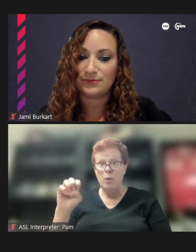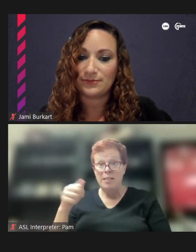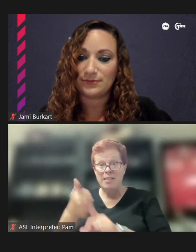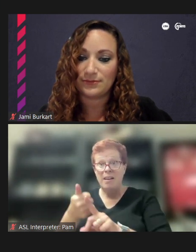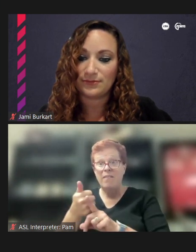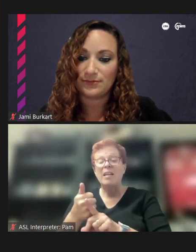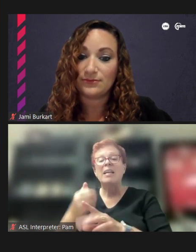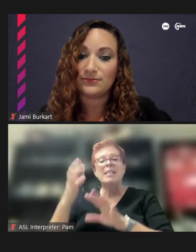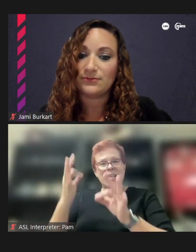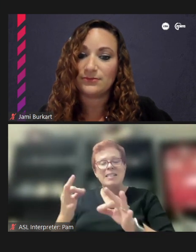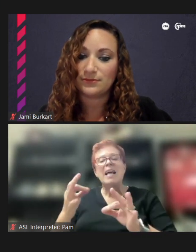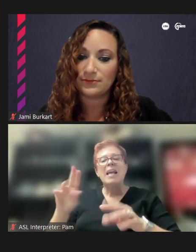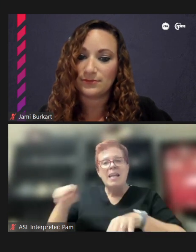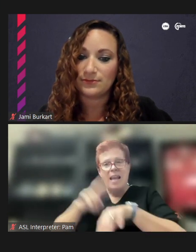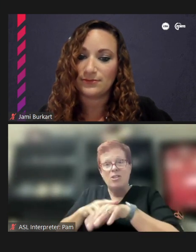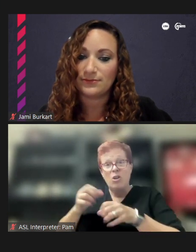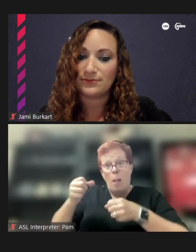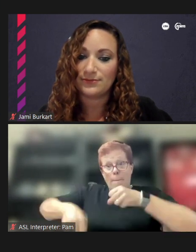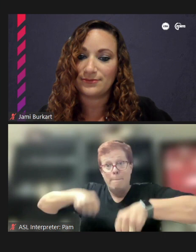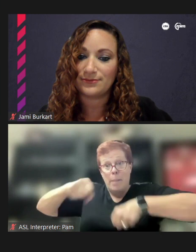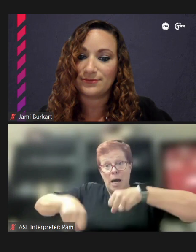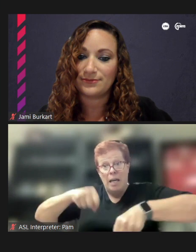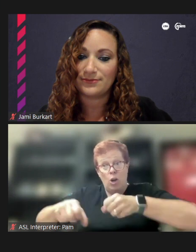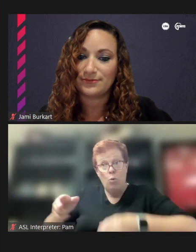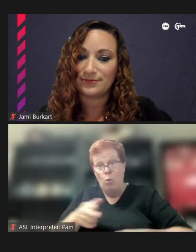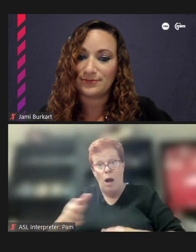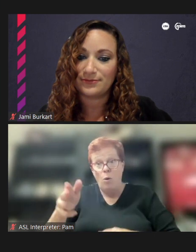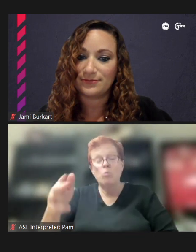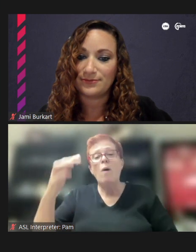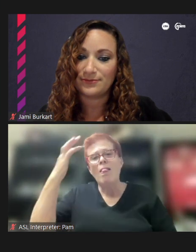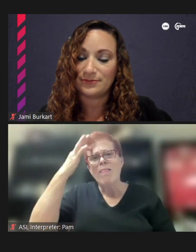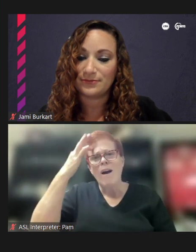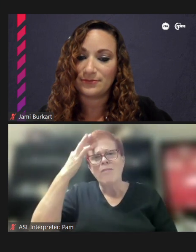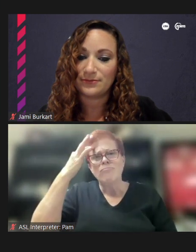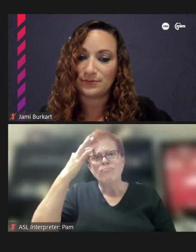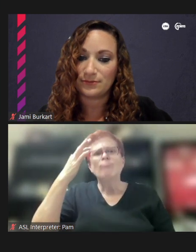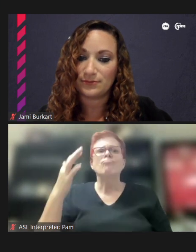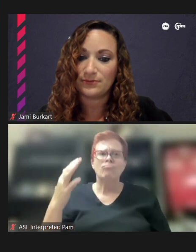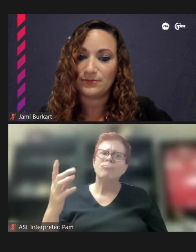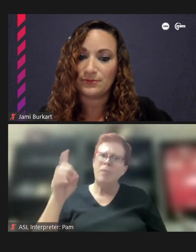bike route, so that was just something else I think comes to mind when I think of that specific